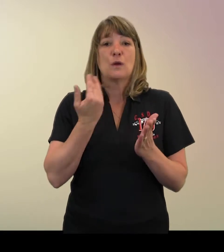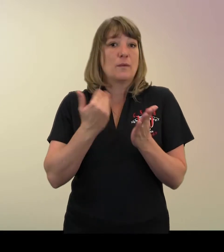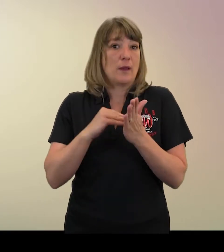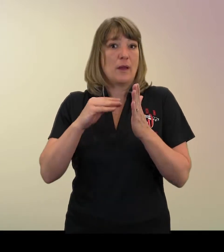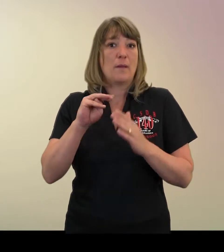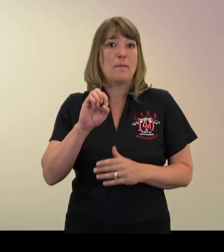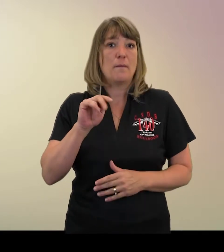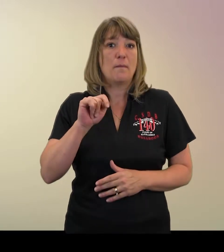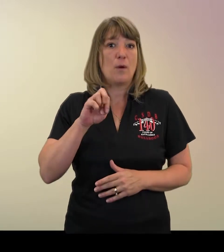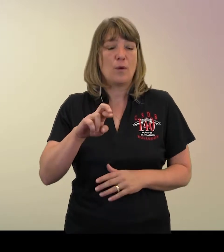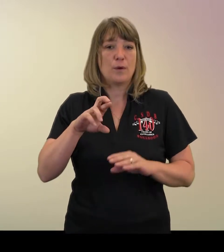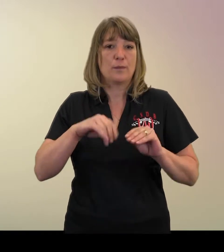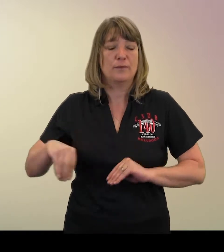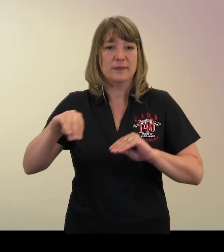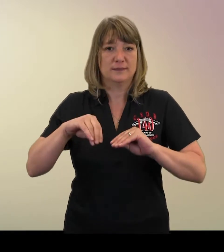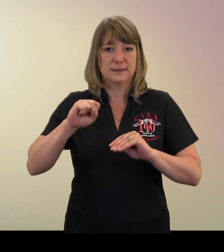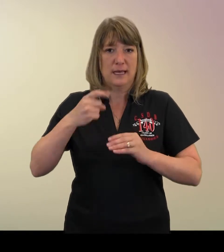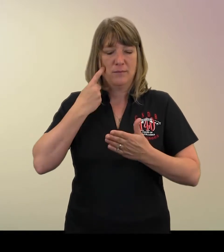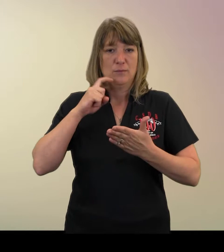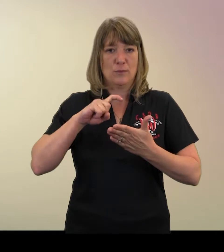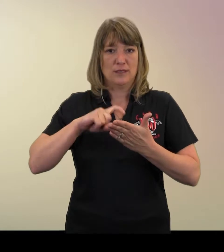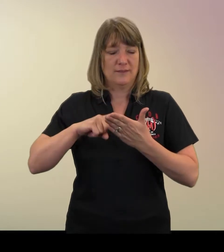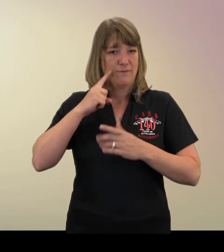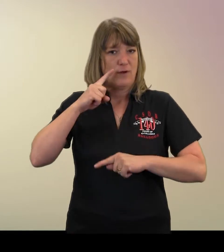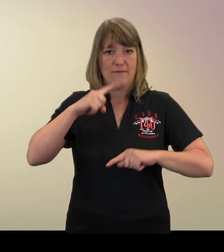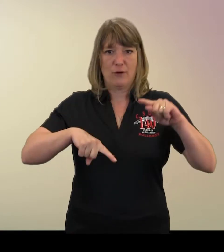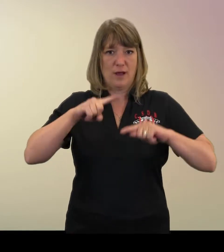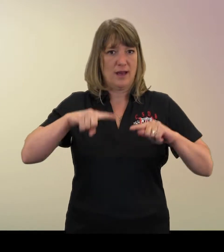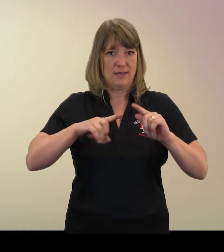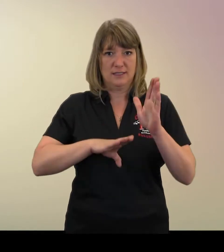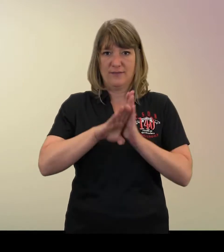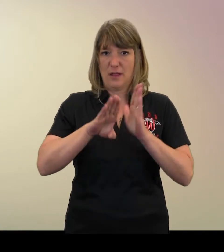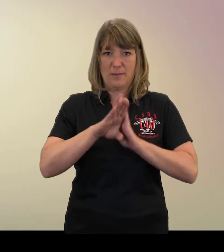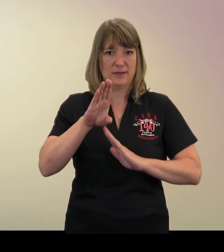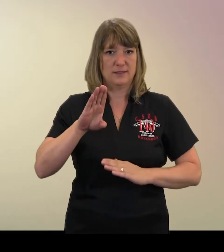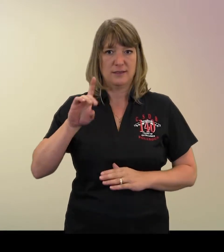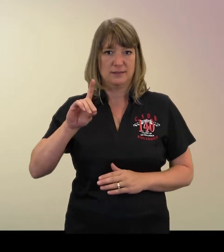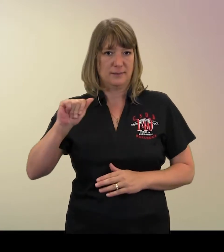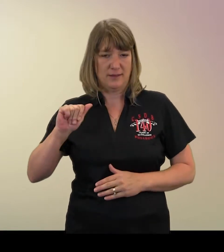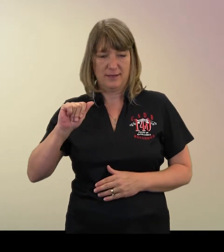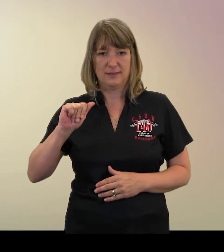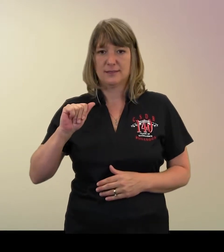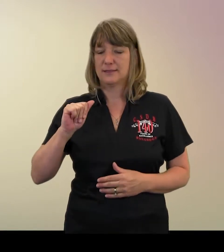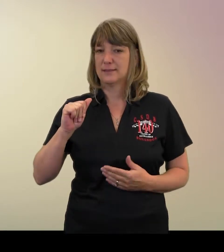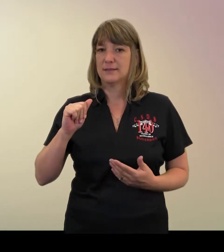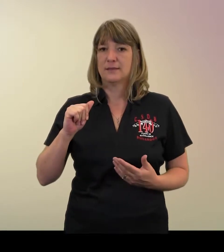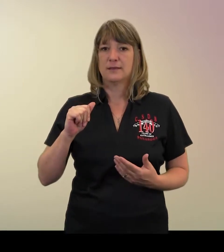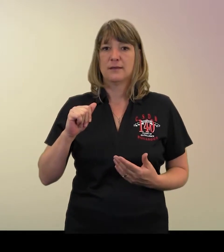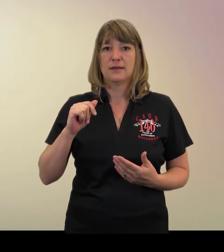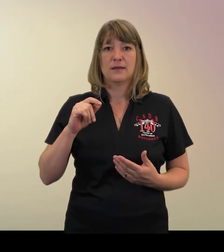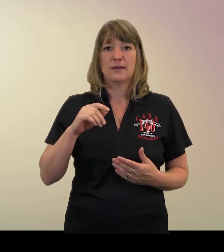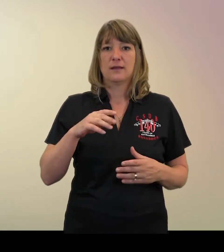motor movements can be present in a variety of developmental disabilities in the absence